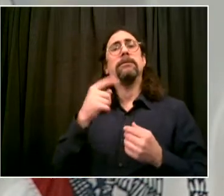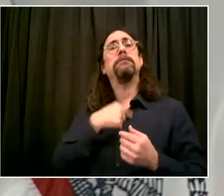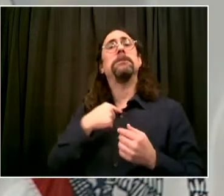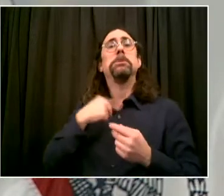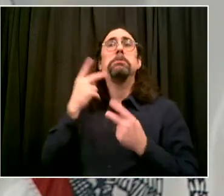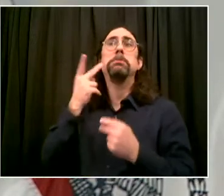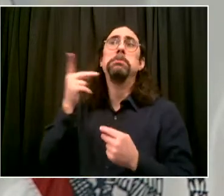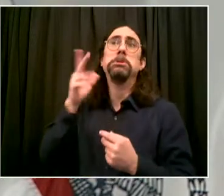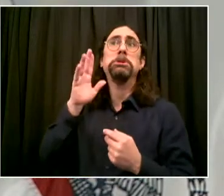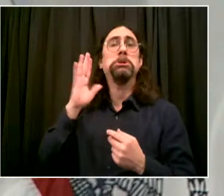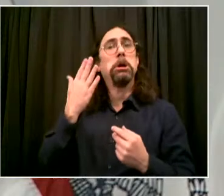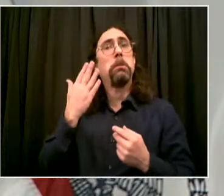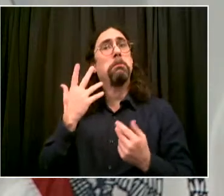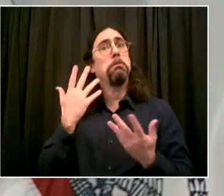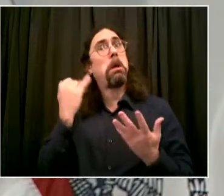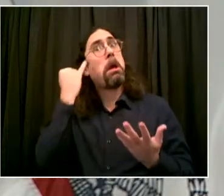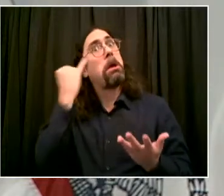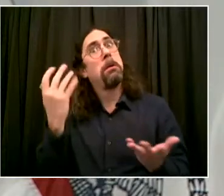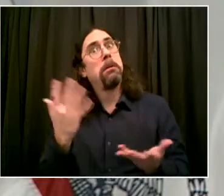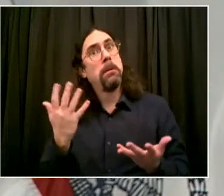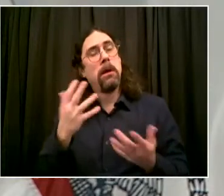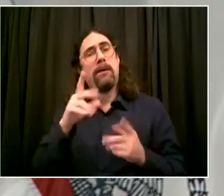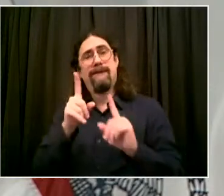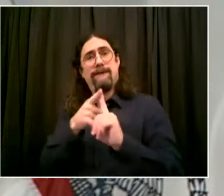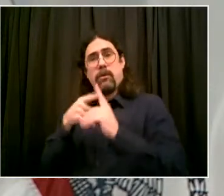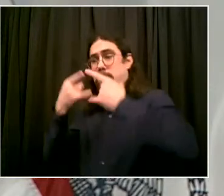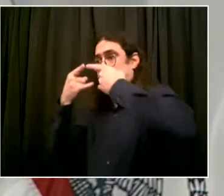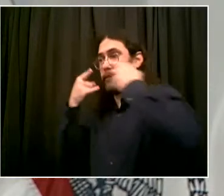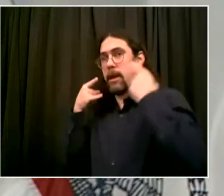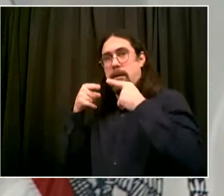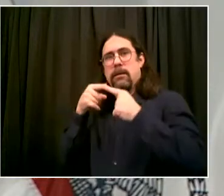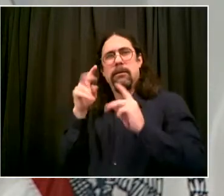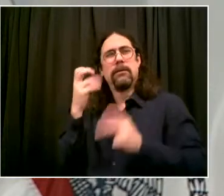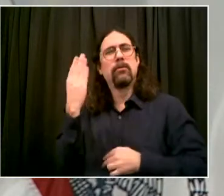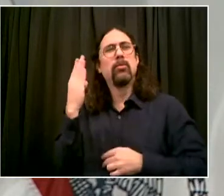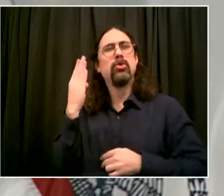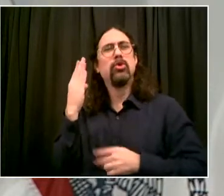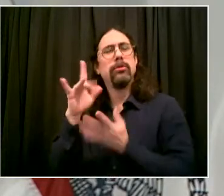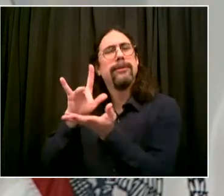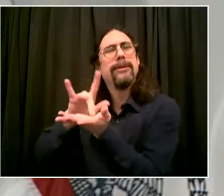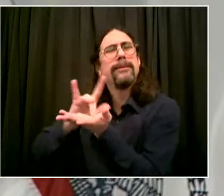MORE INFECTIONS. GO AHEAD. COURTNEY FROM